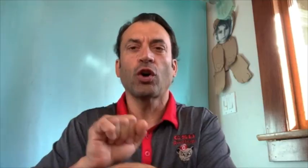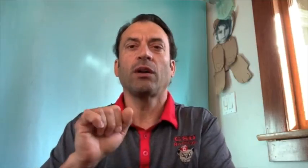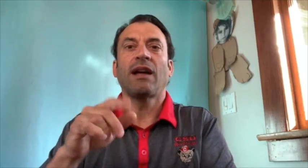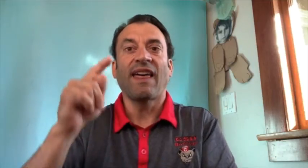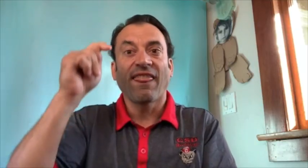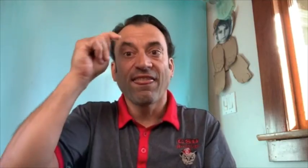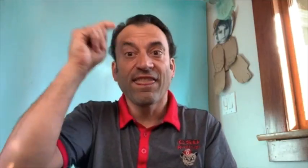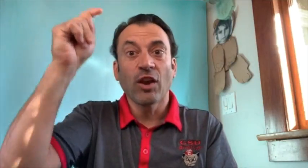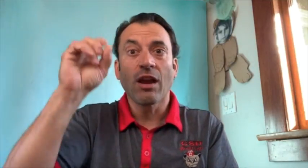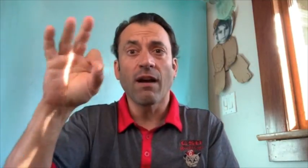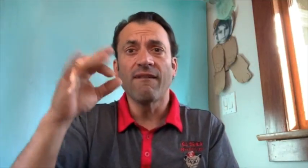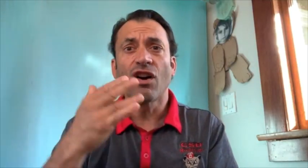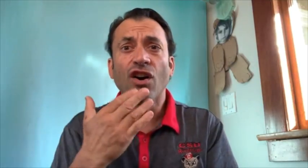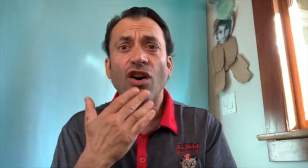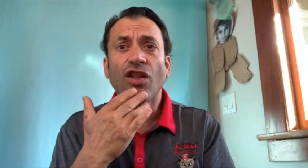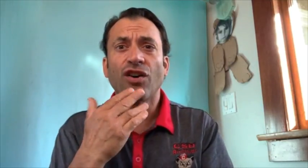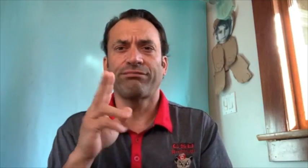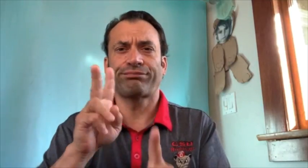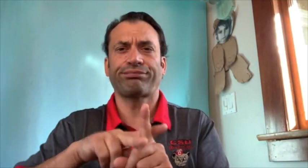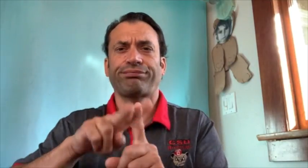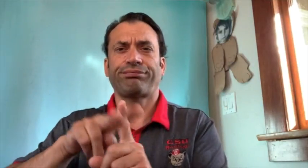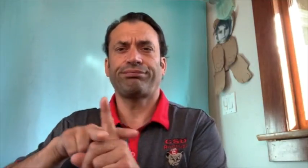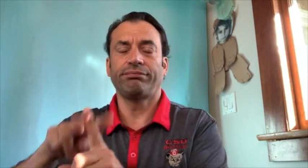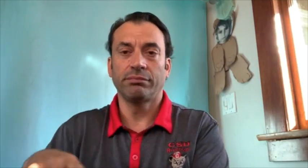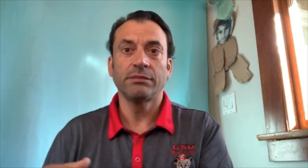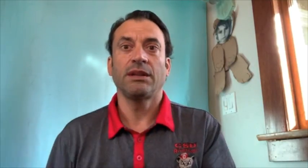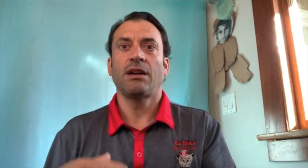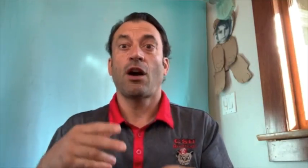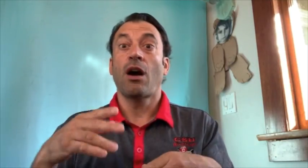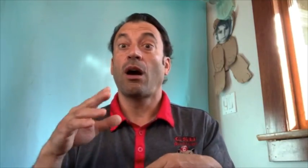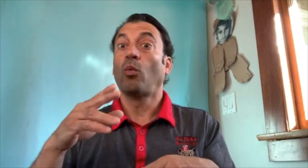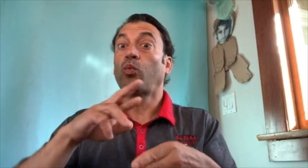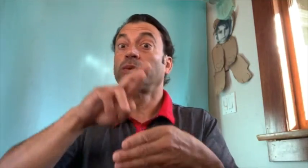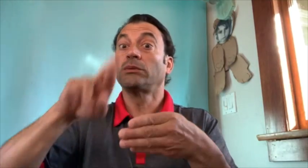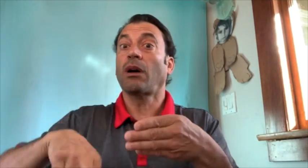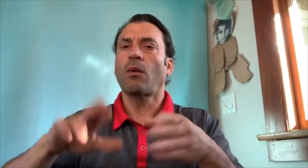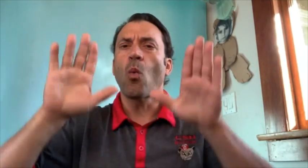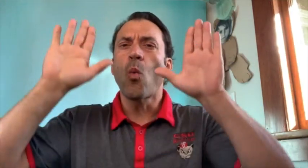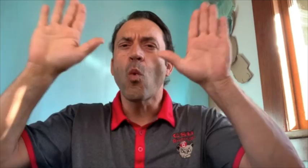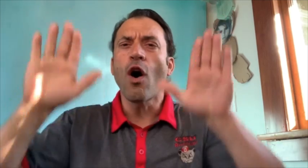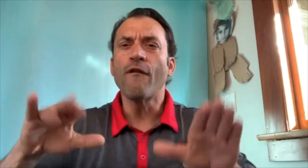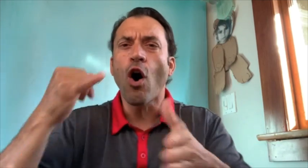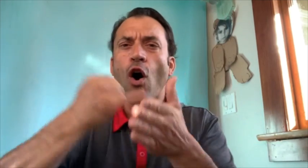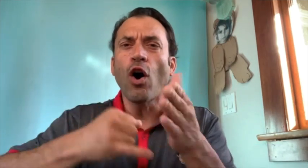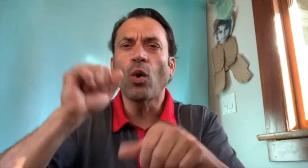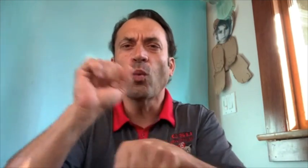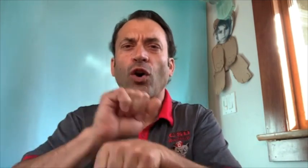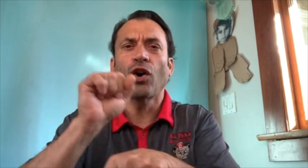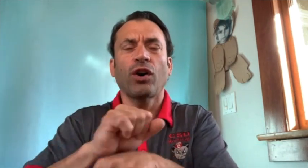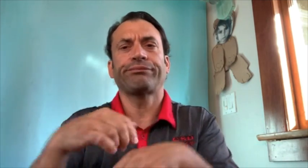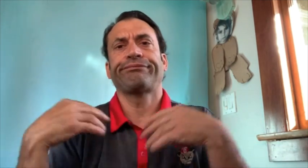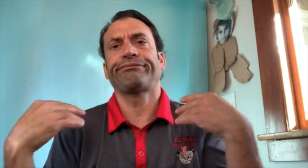work. The theory of color is always applied and as a result